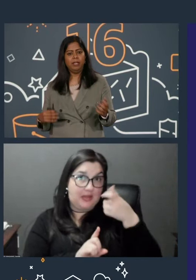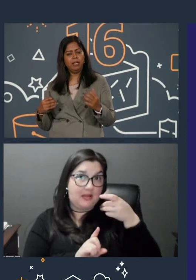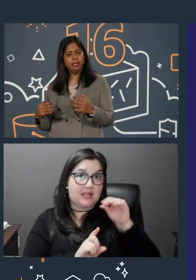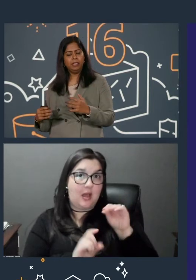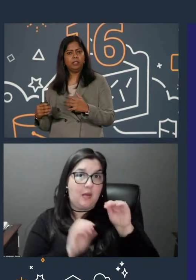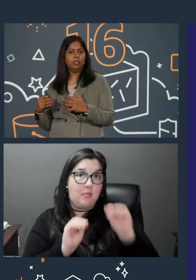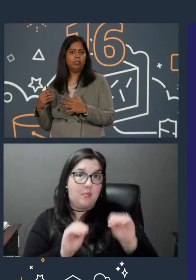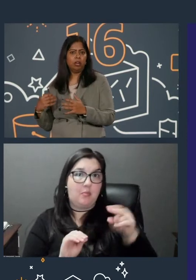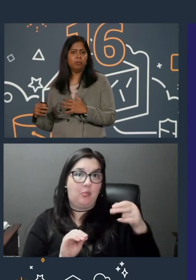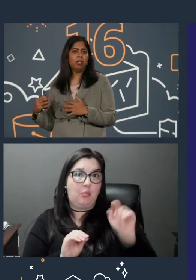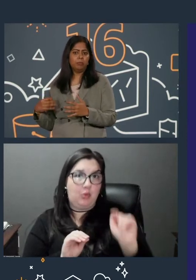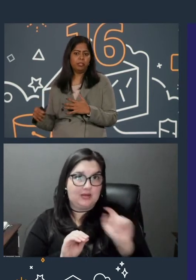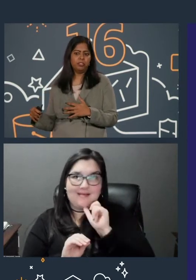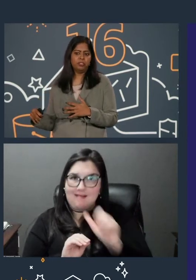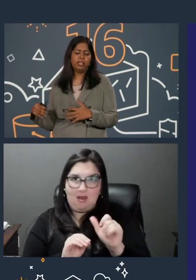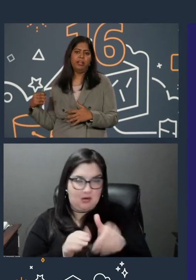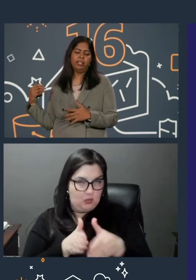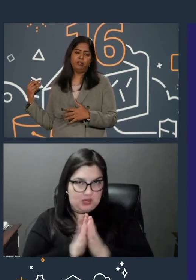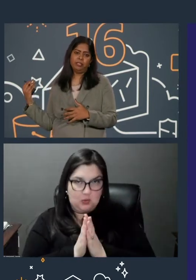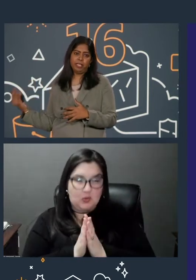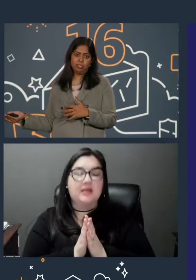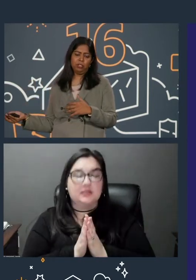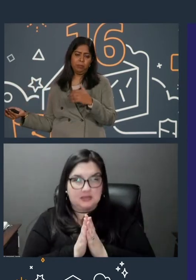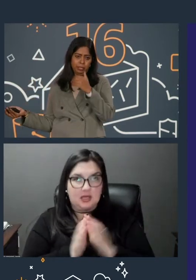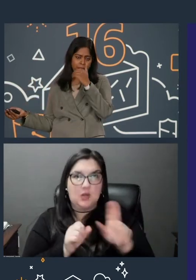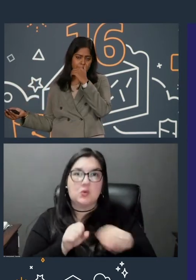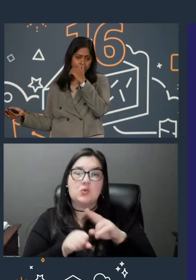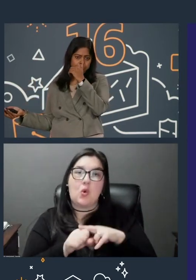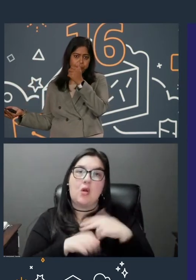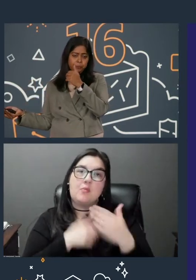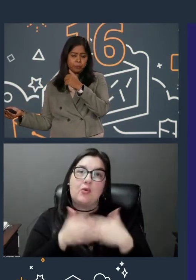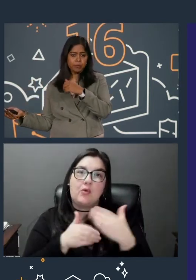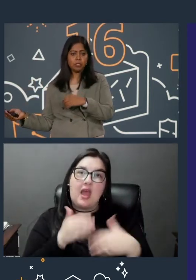And then the normal operations are carried out in the S3 bucket.